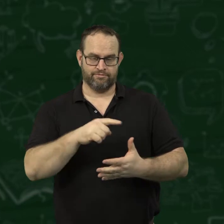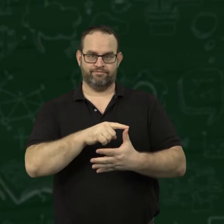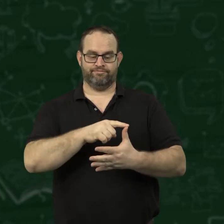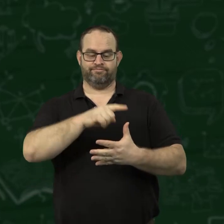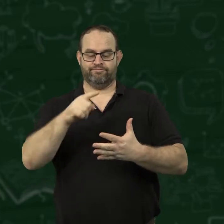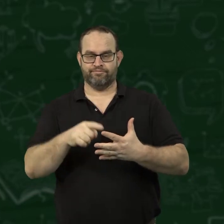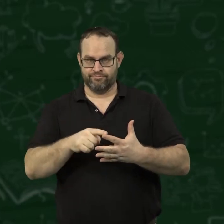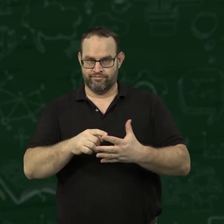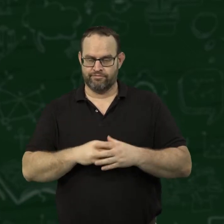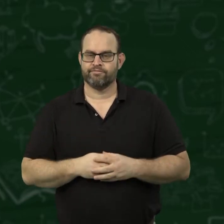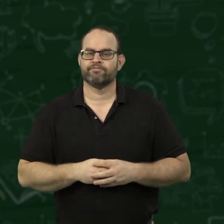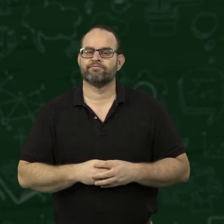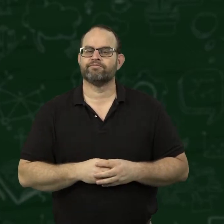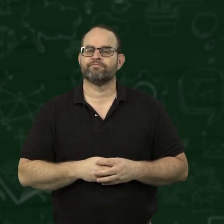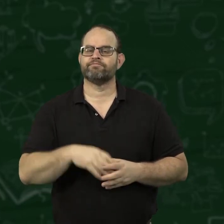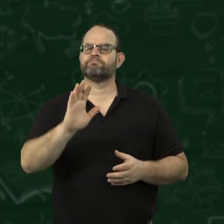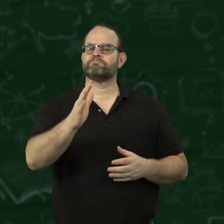Let's look at the next property.